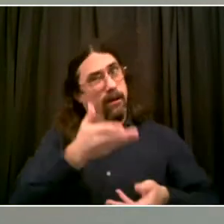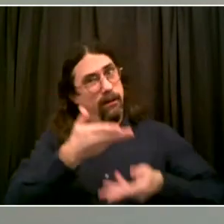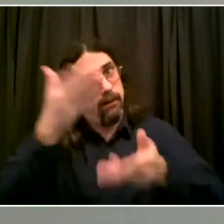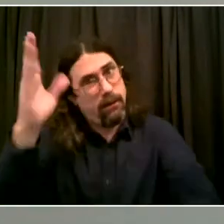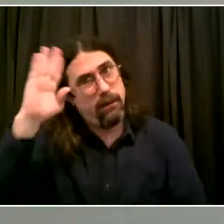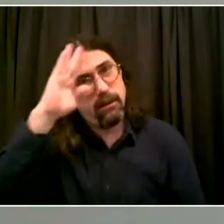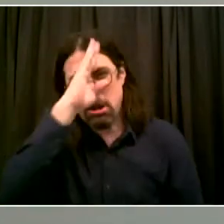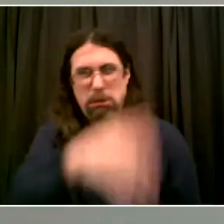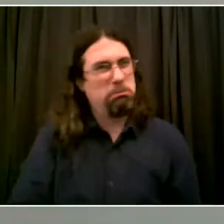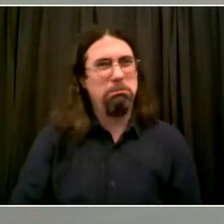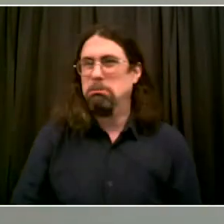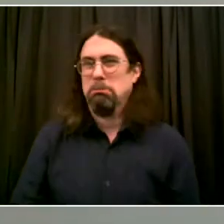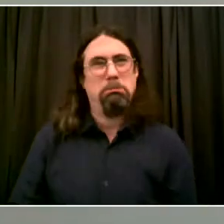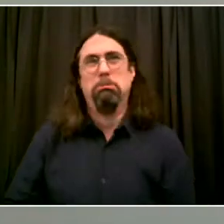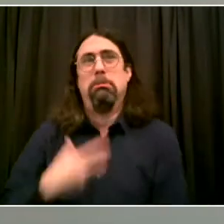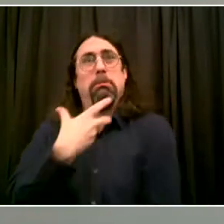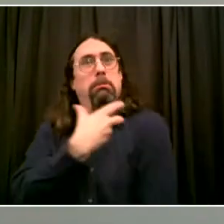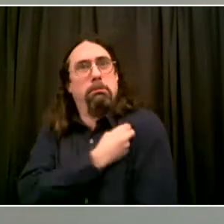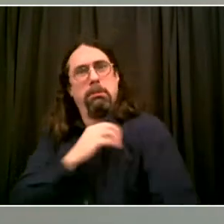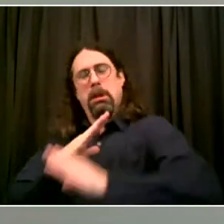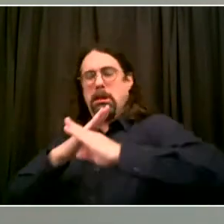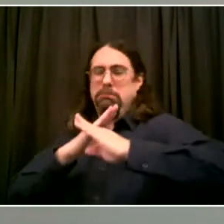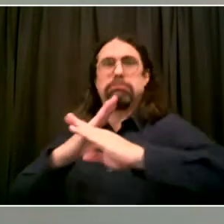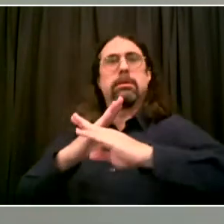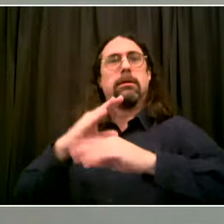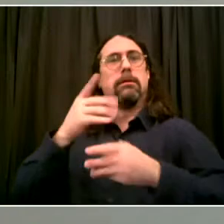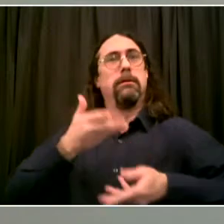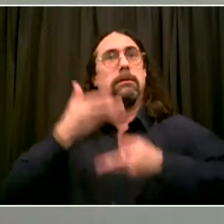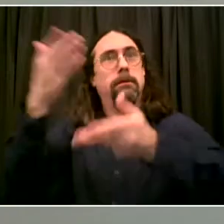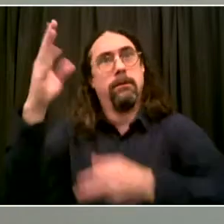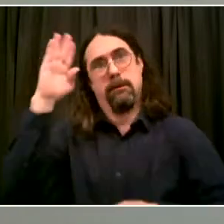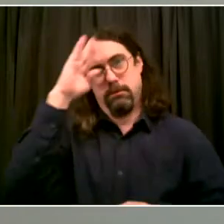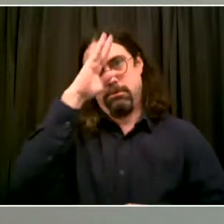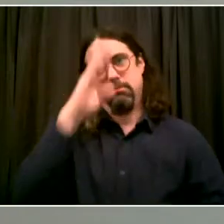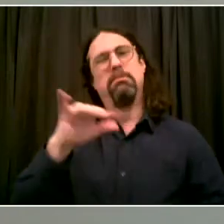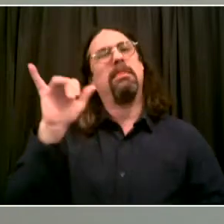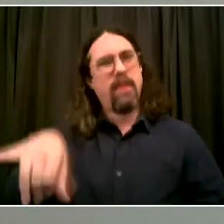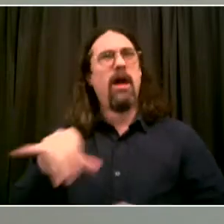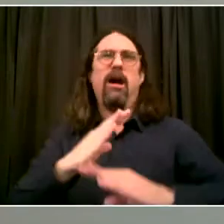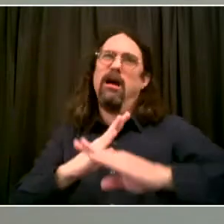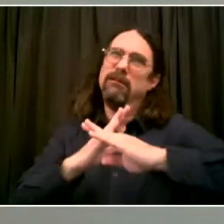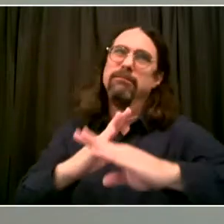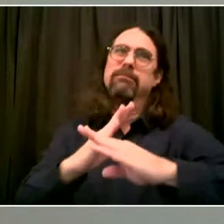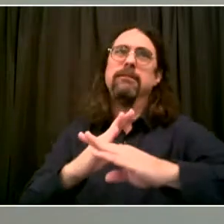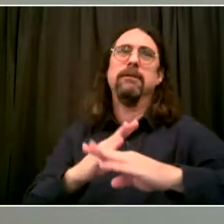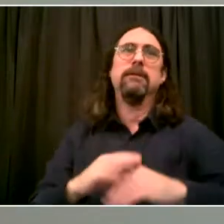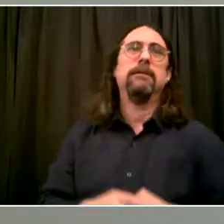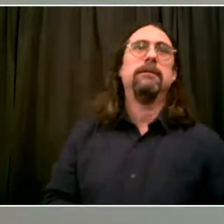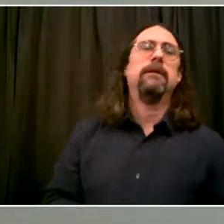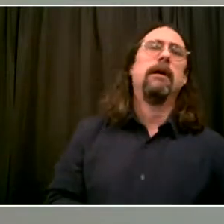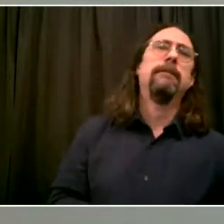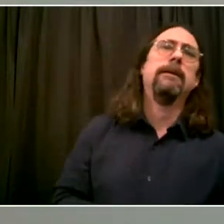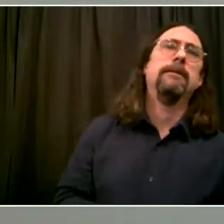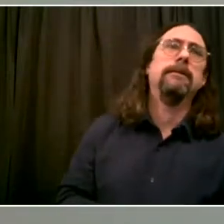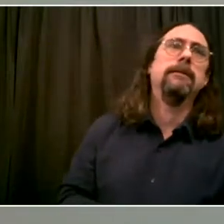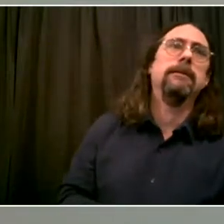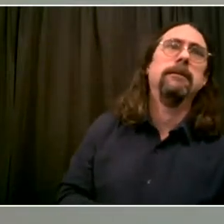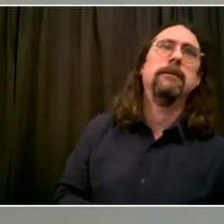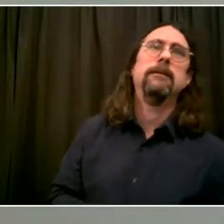U.S. IN SOUTH AFRICA, IN BRAZIL. THREE LOCACAIOTNS, THREE DIFFERENT TYPES OF GENETIC